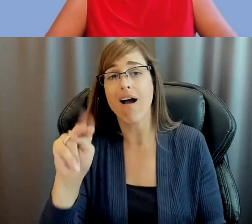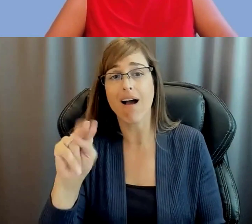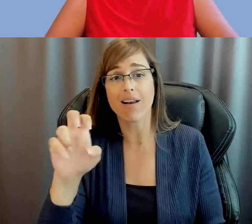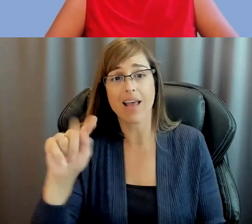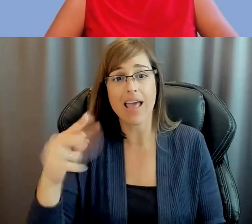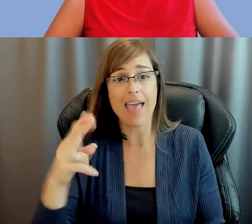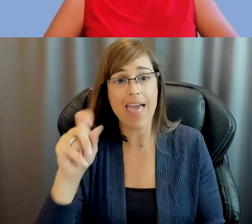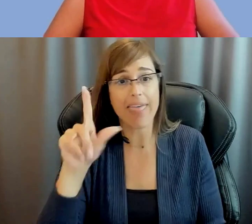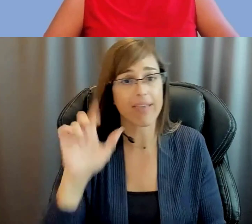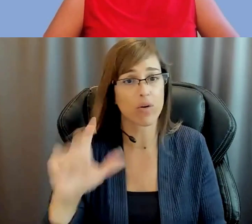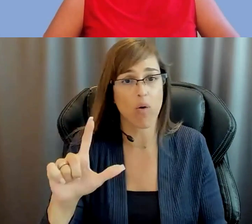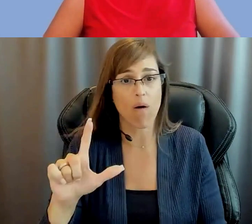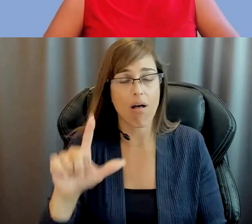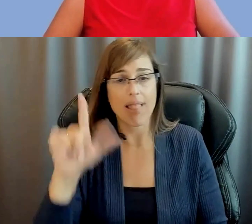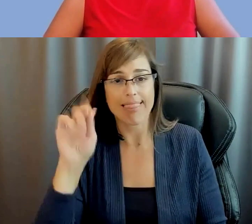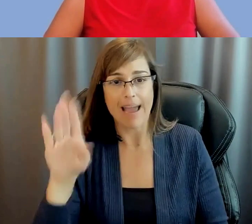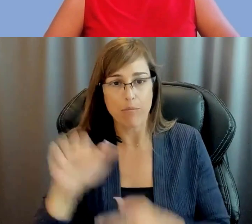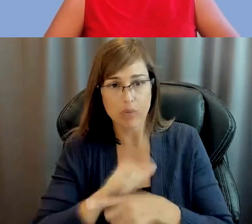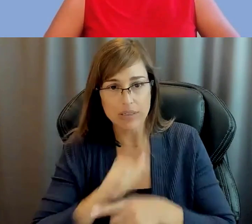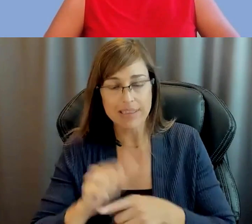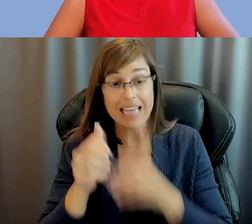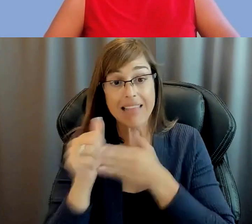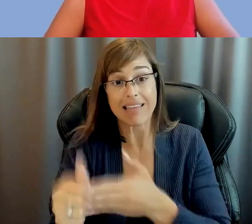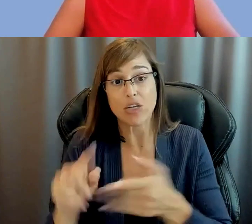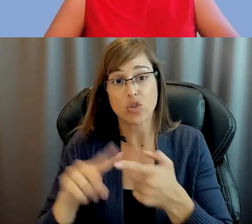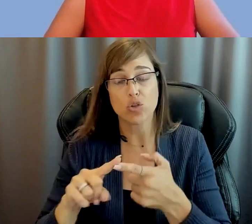that lead to the production of unreliable or unproducable data?